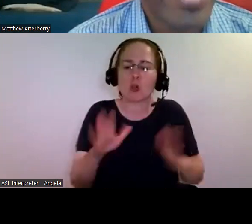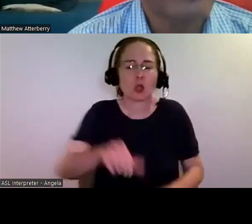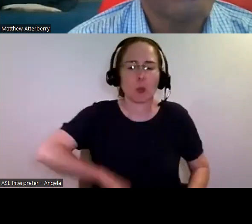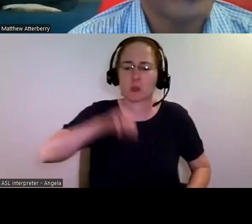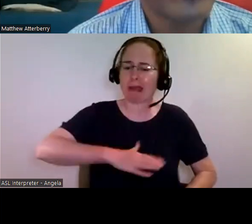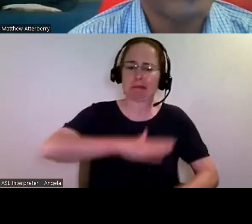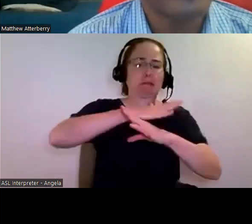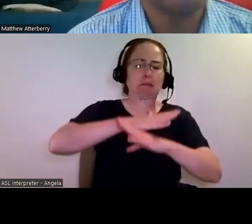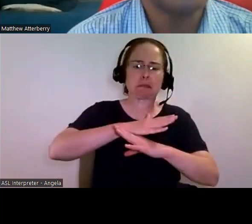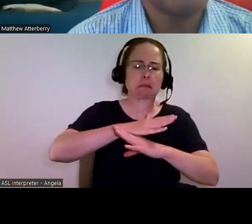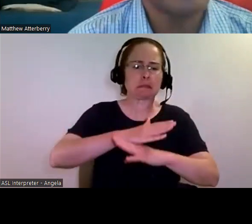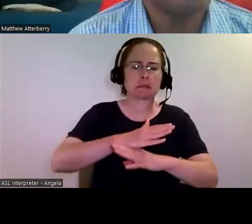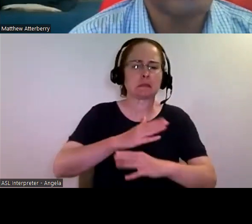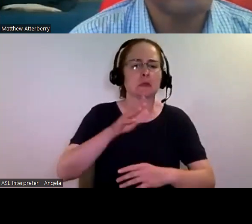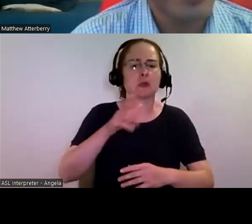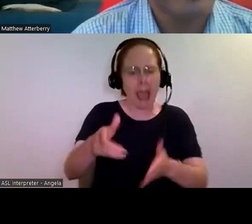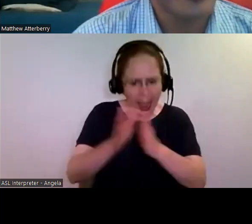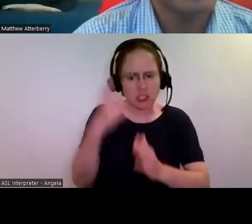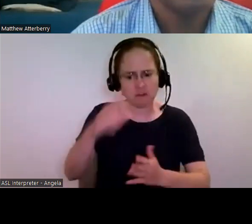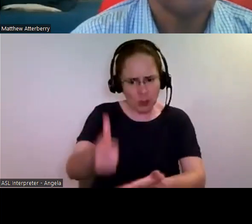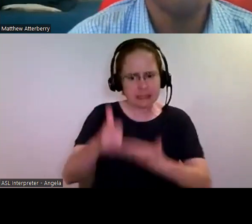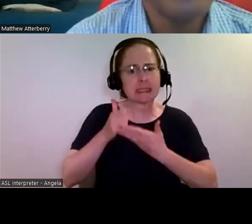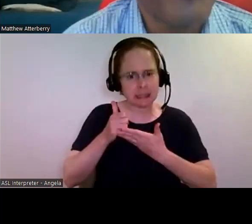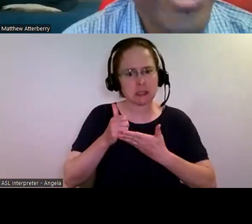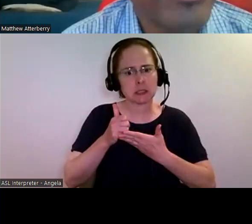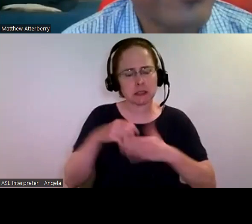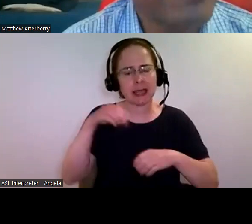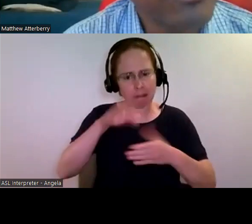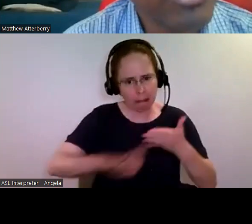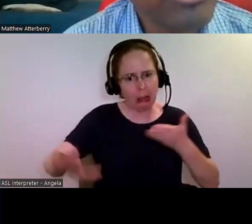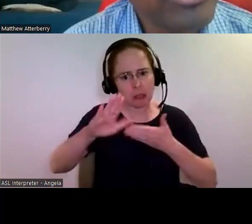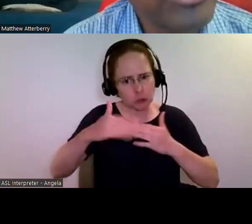asking for assistance when you get ready to pursue higher ed. Don't be afraid to self-disclose your